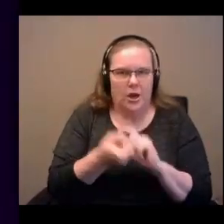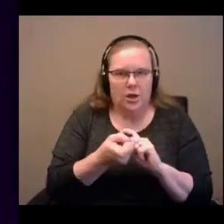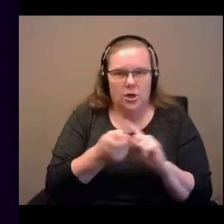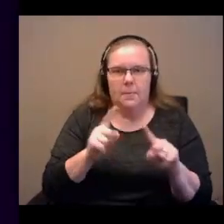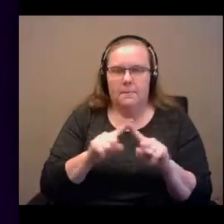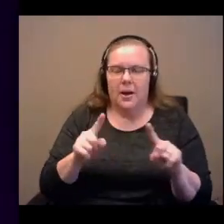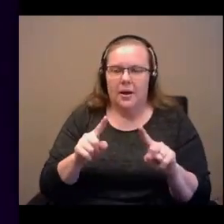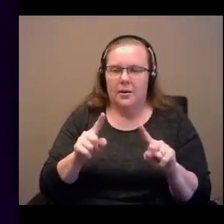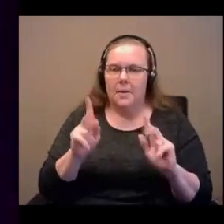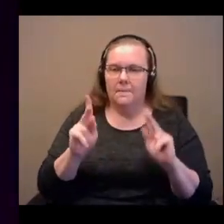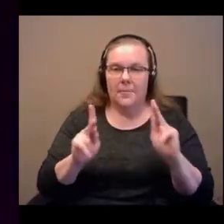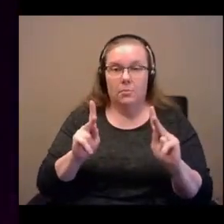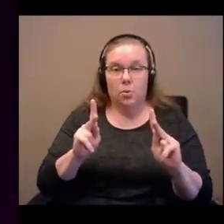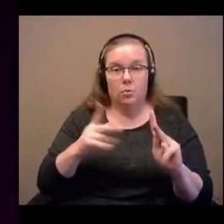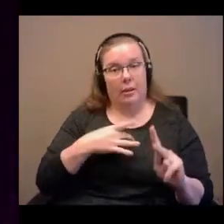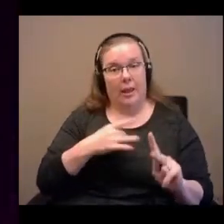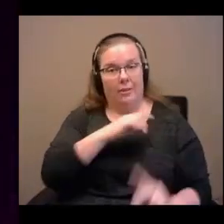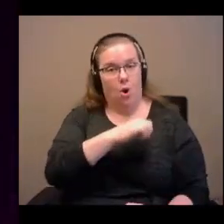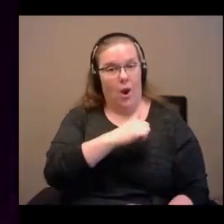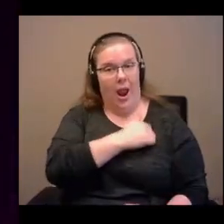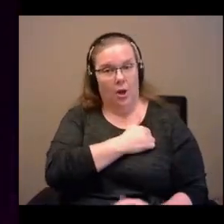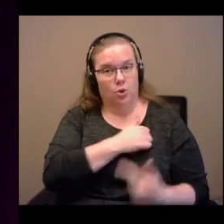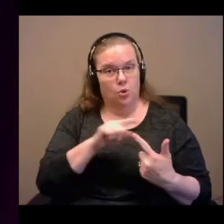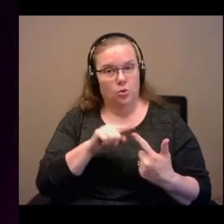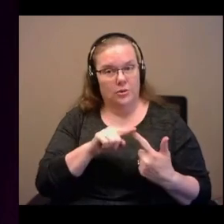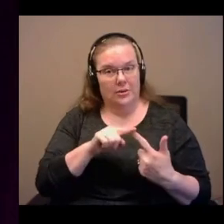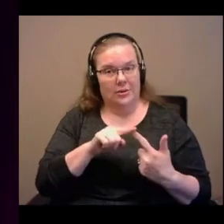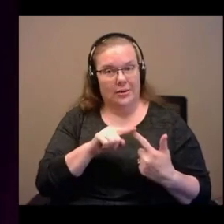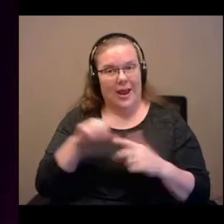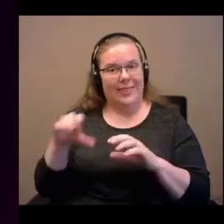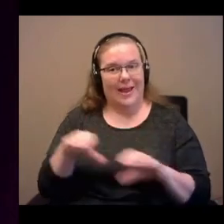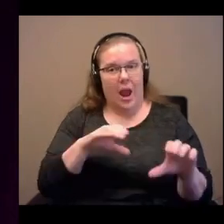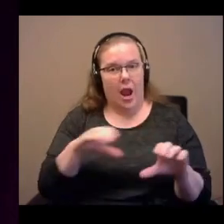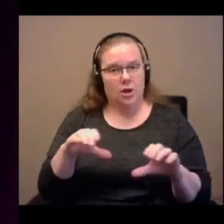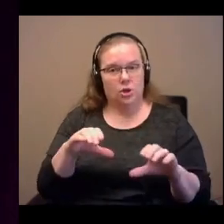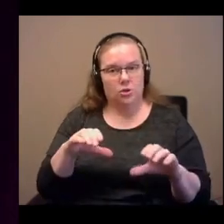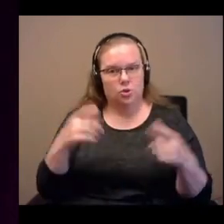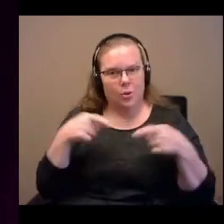like their attitudes and their actions to line up. If I say I care about the environment,